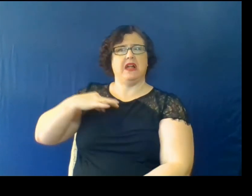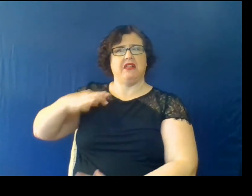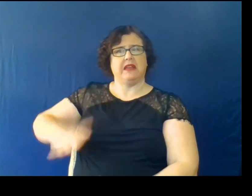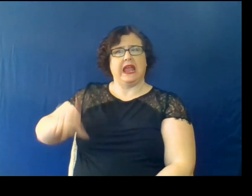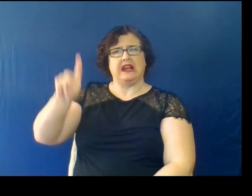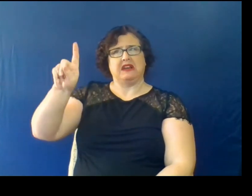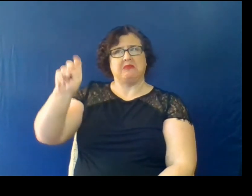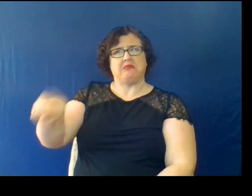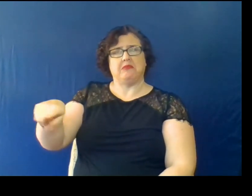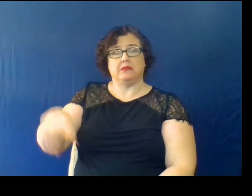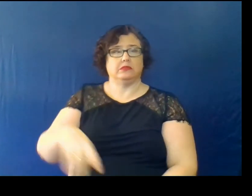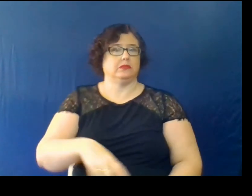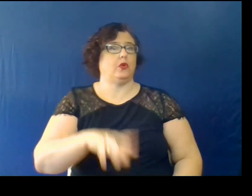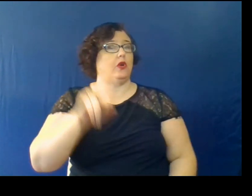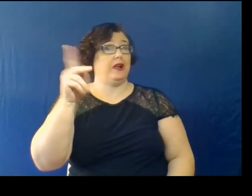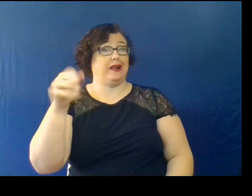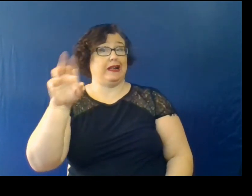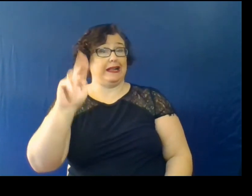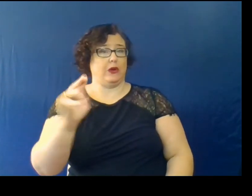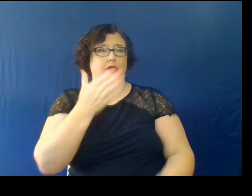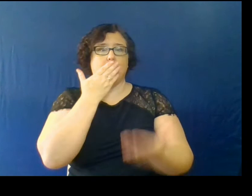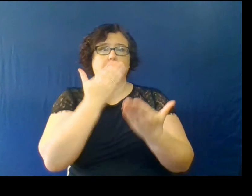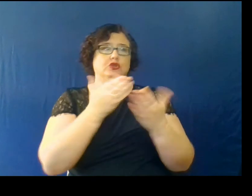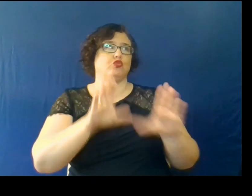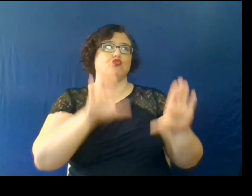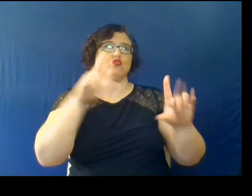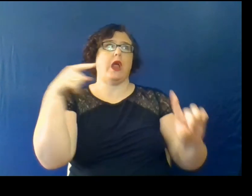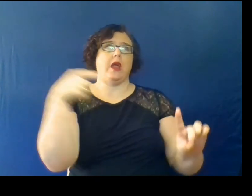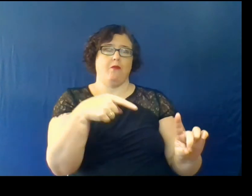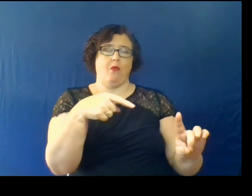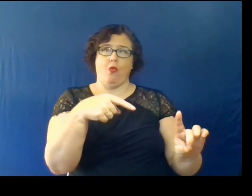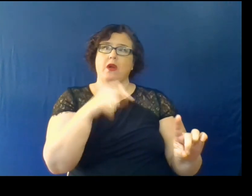That's a really really great point. Don't be afraid to pick up the phone because the candidates